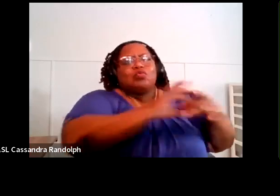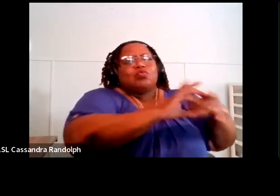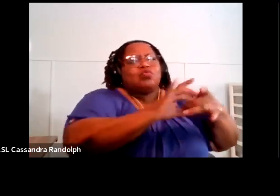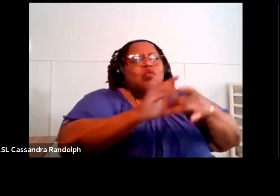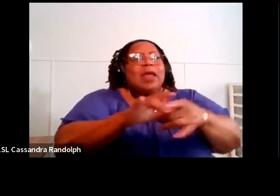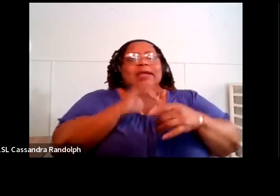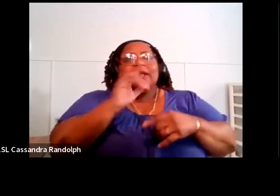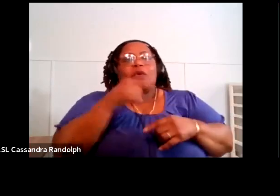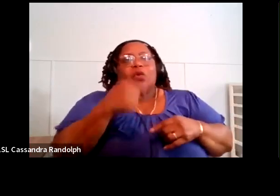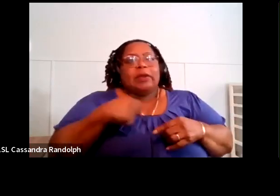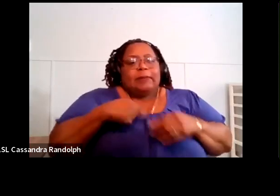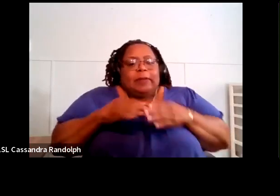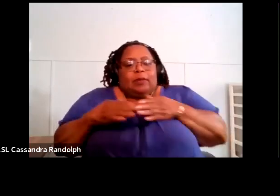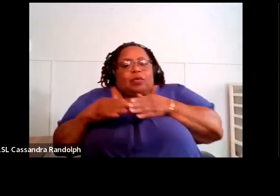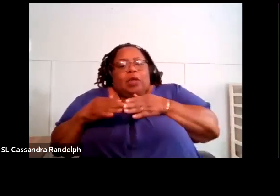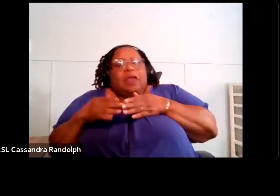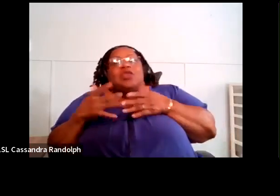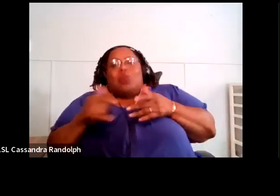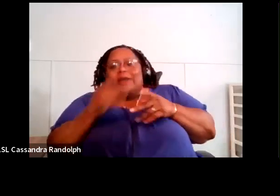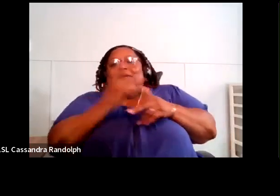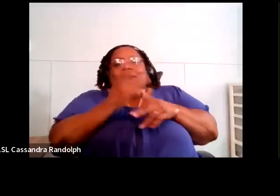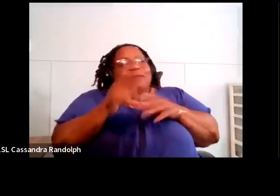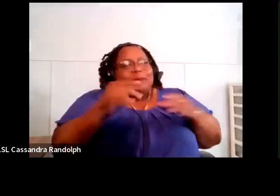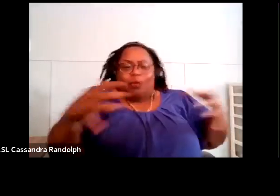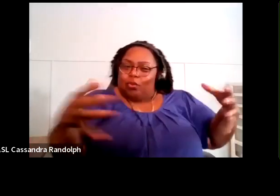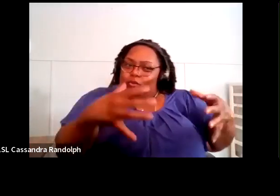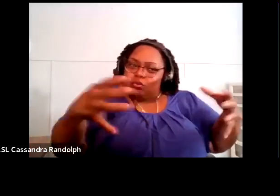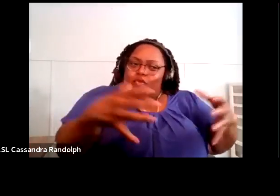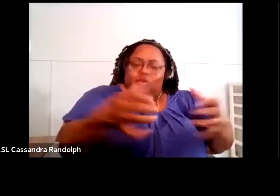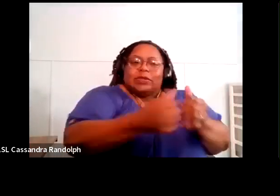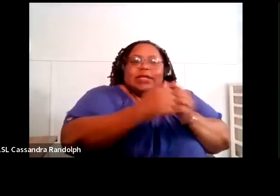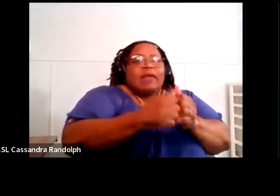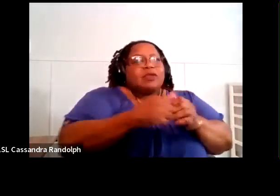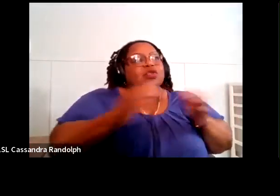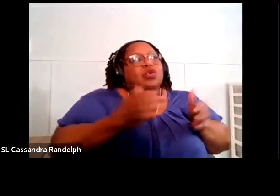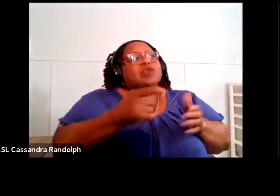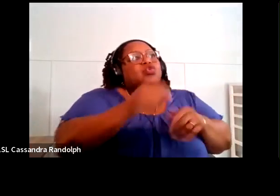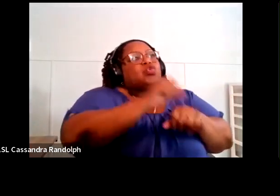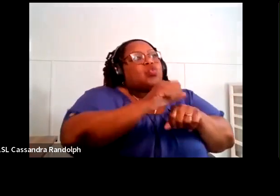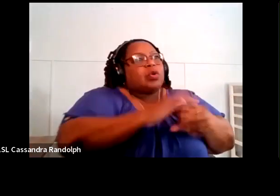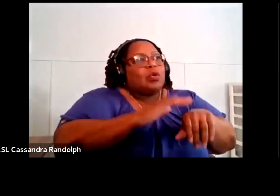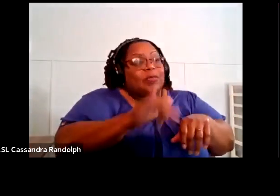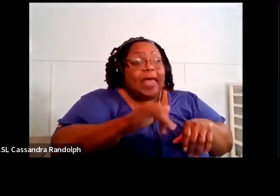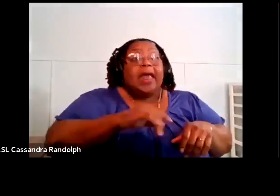navigate because you want to keep good space and you want don't want